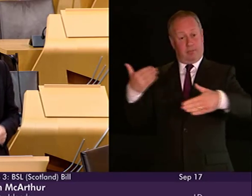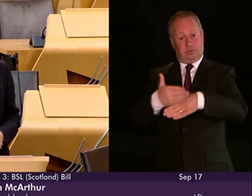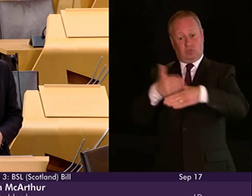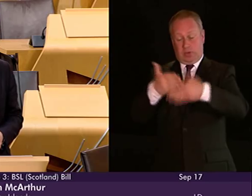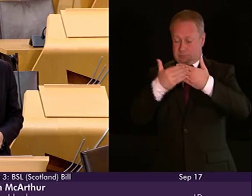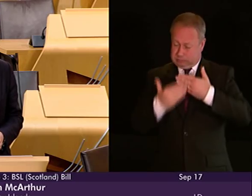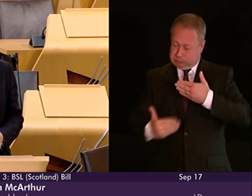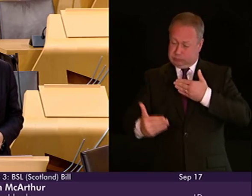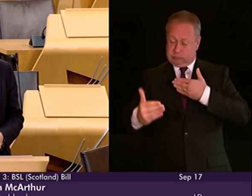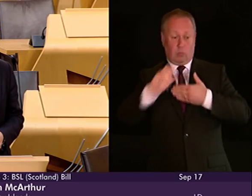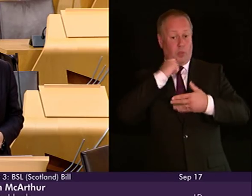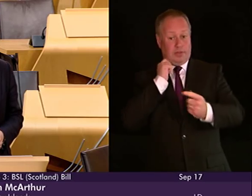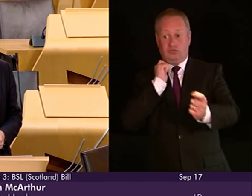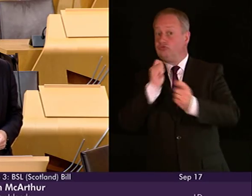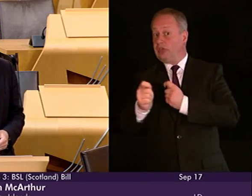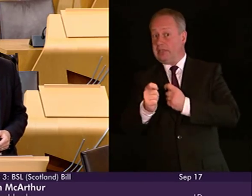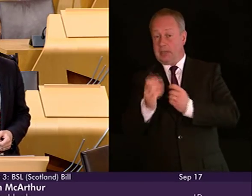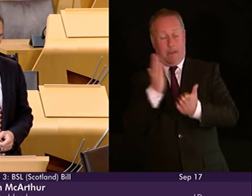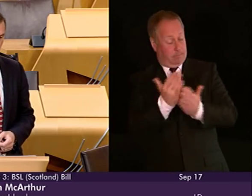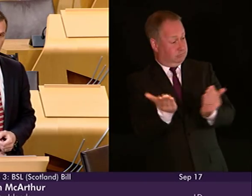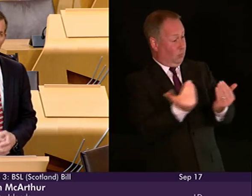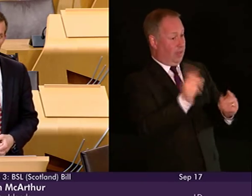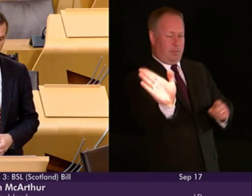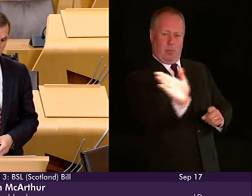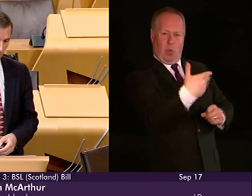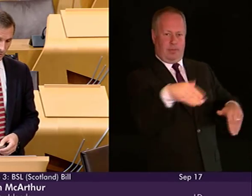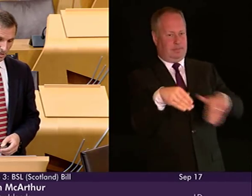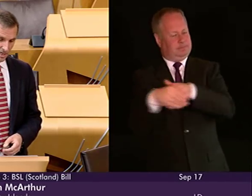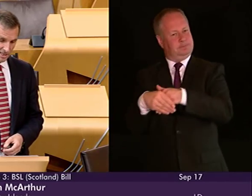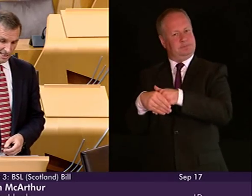operate in future, which will, I hope, be more accessible.